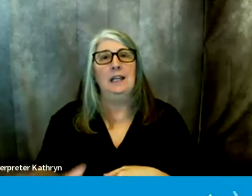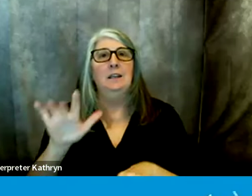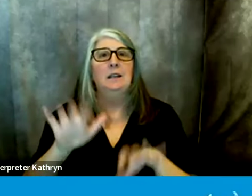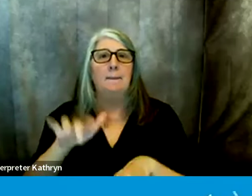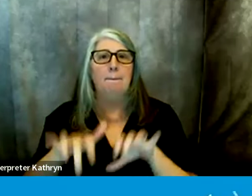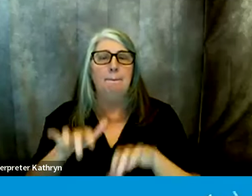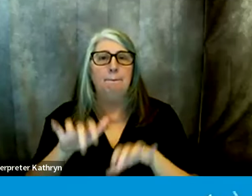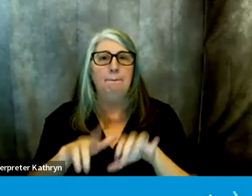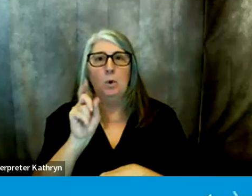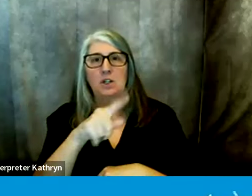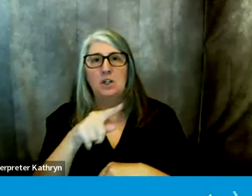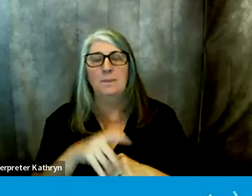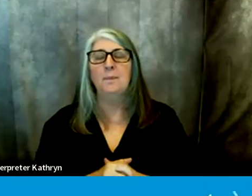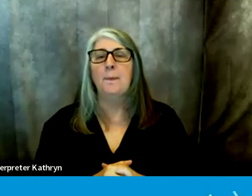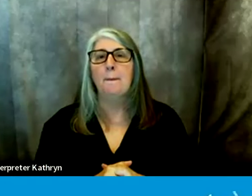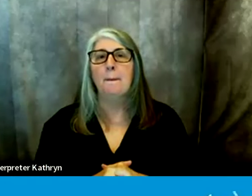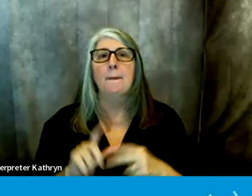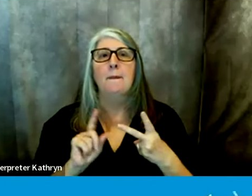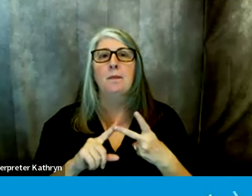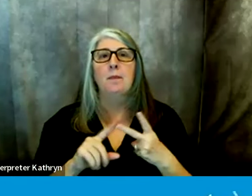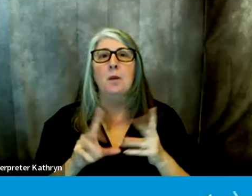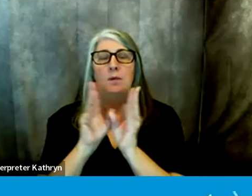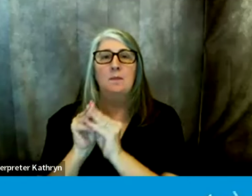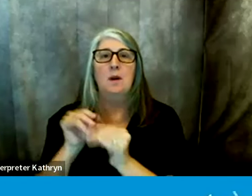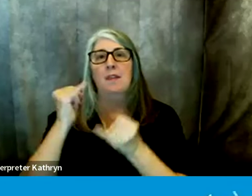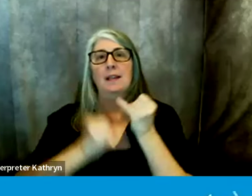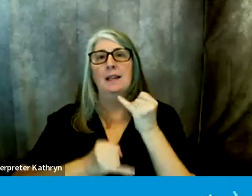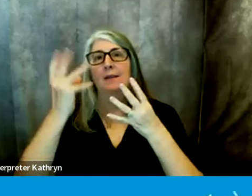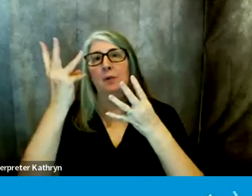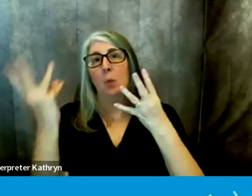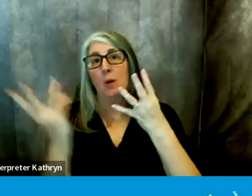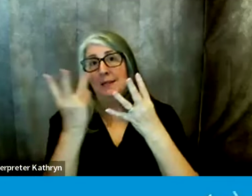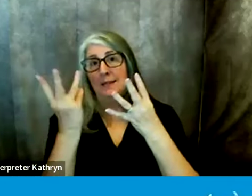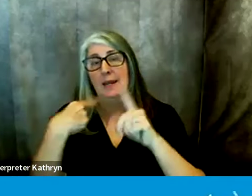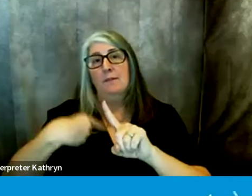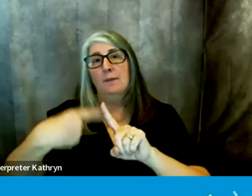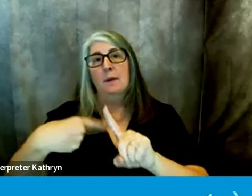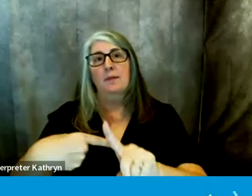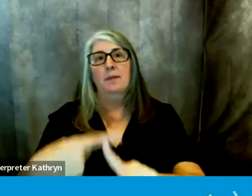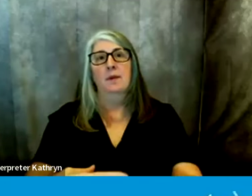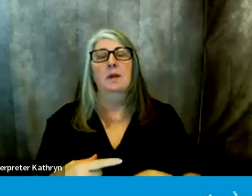We also have a webinar on the last Wednesday of the month where you can write in your questions, and I just talk for the hour.